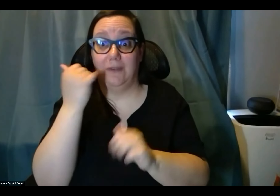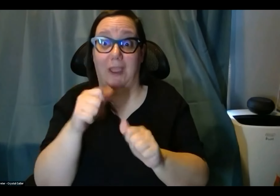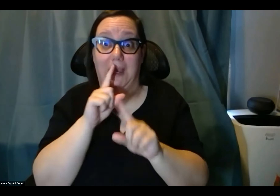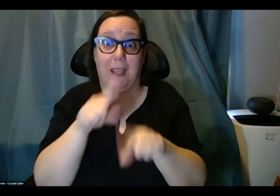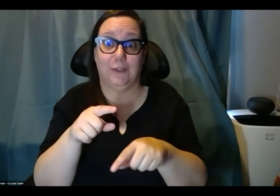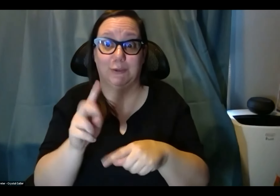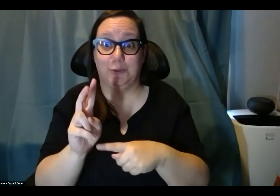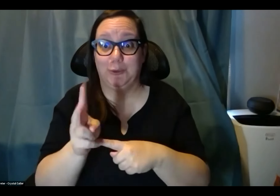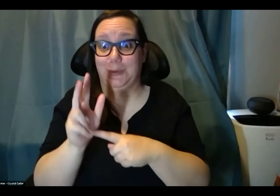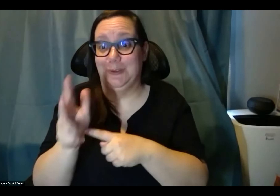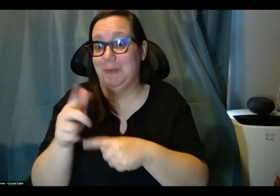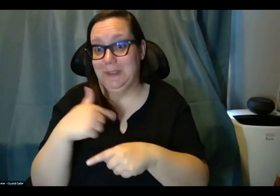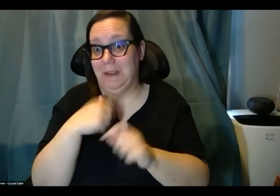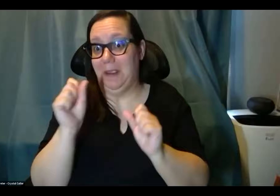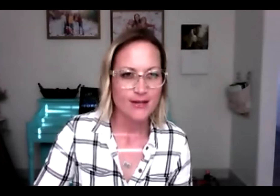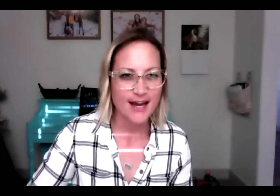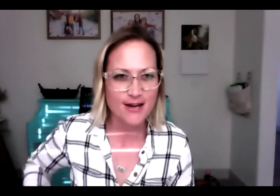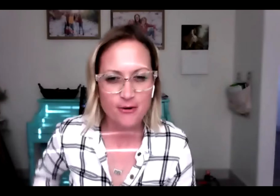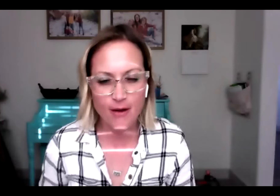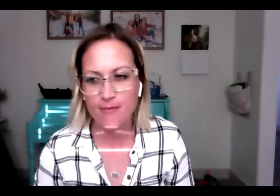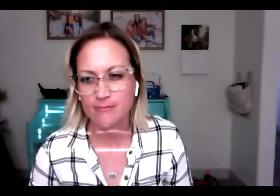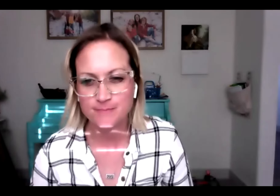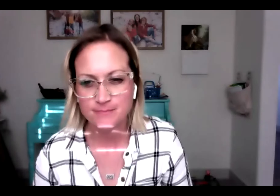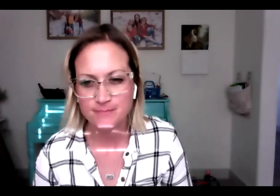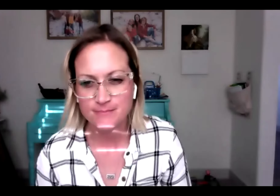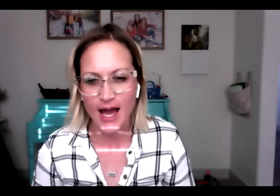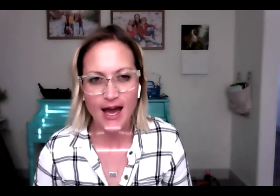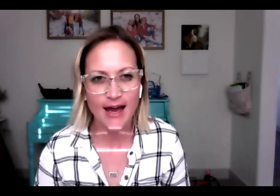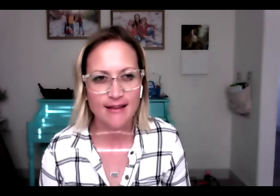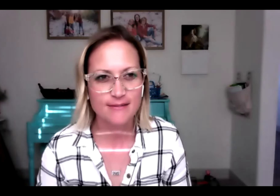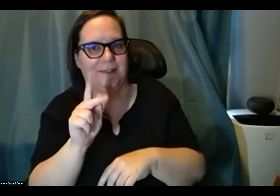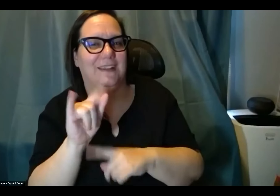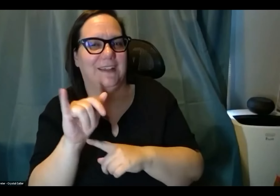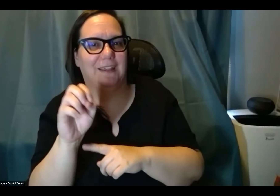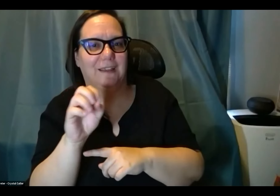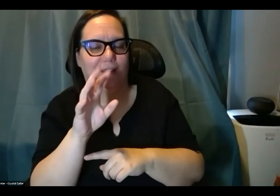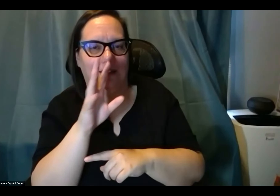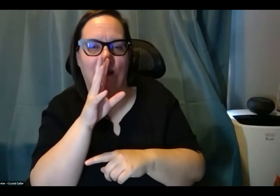answer in three minutes or two minutes I can do it.